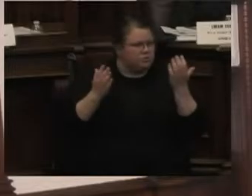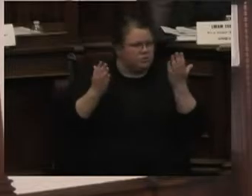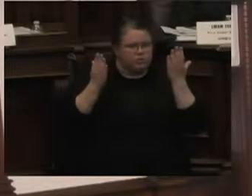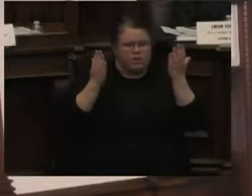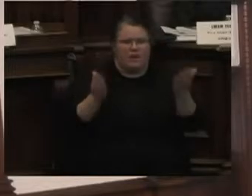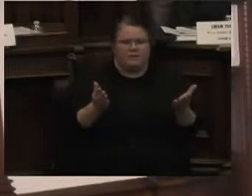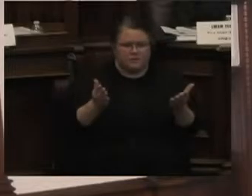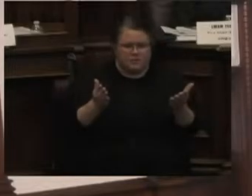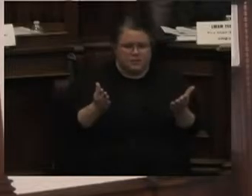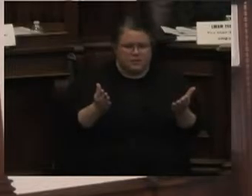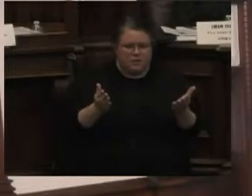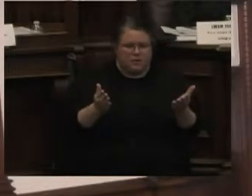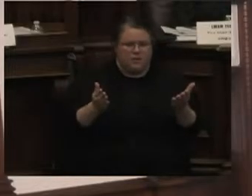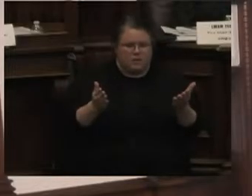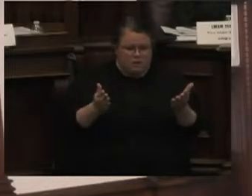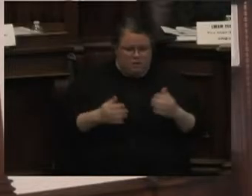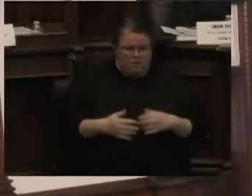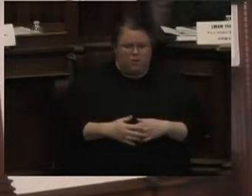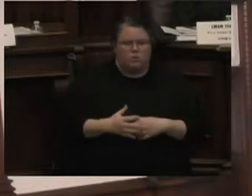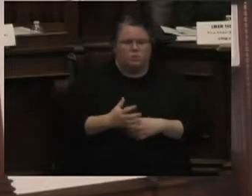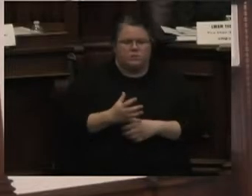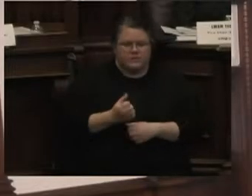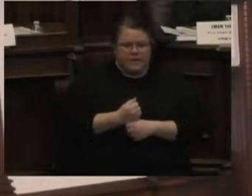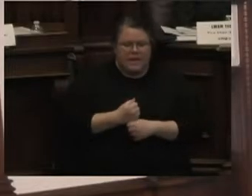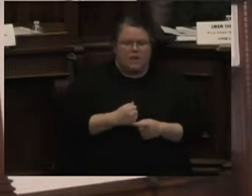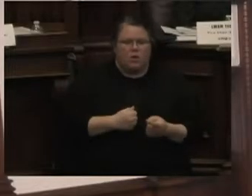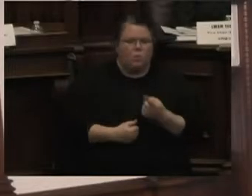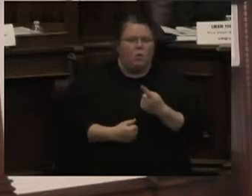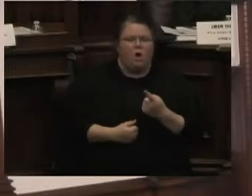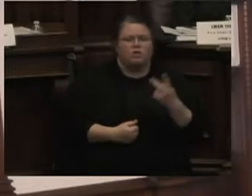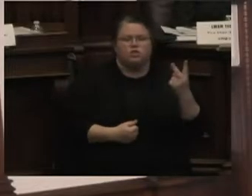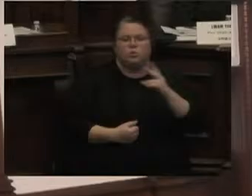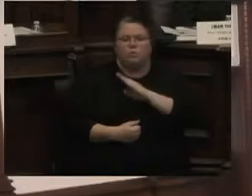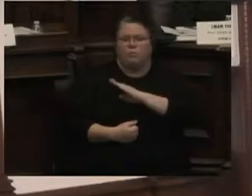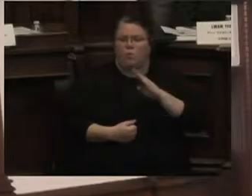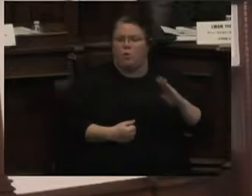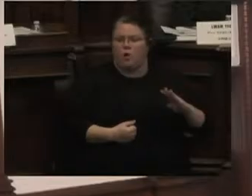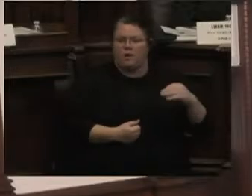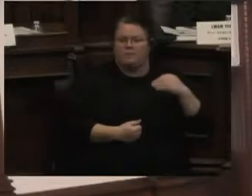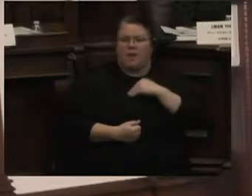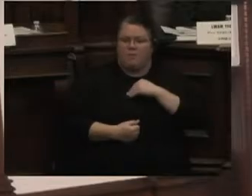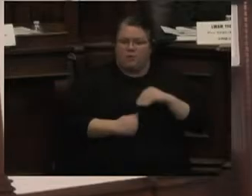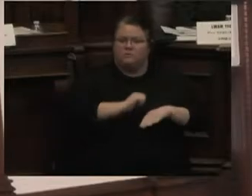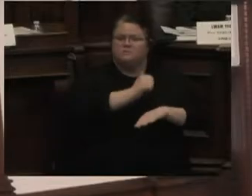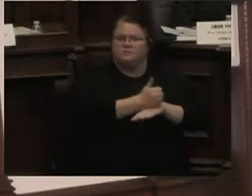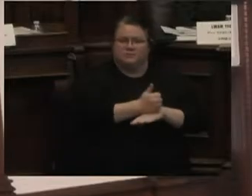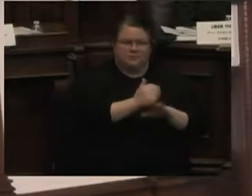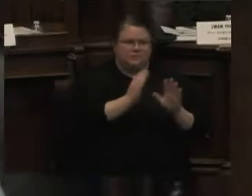resolve. Mr. president, I would